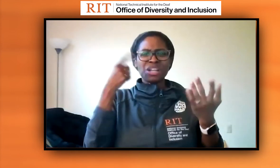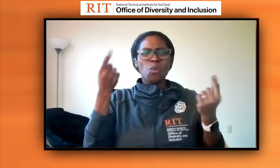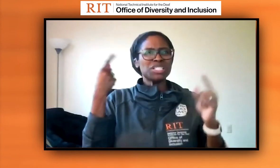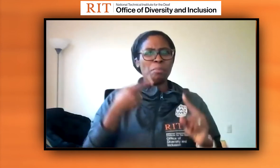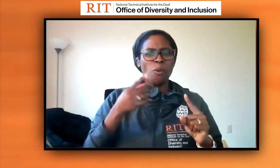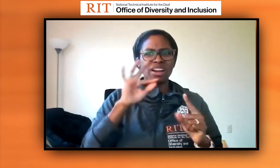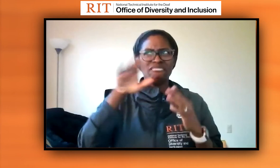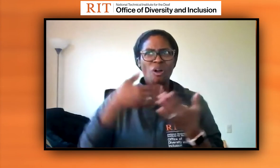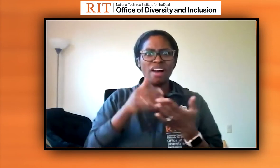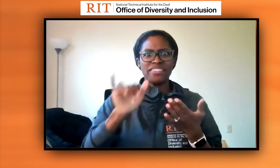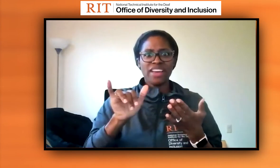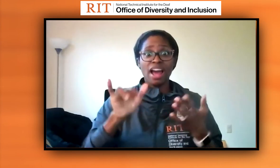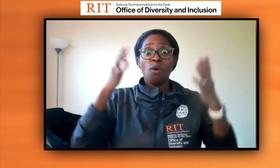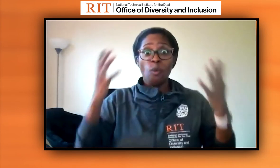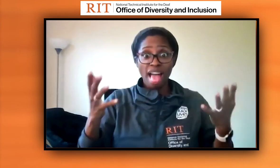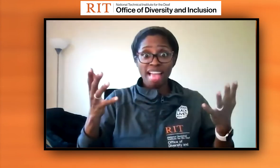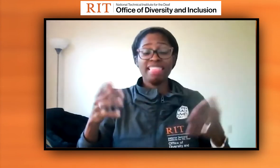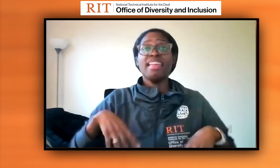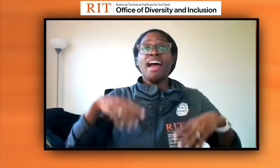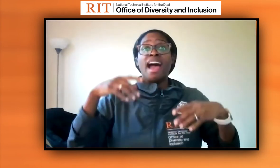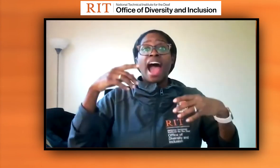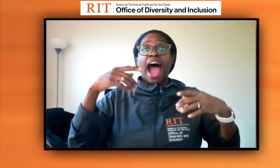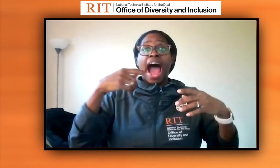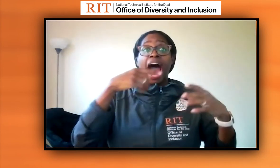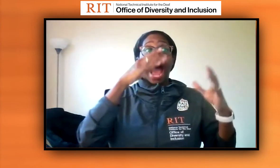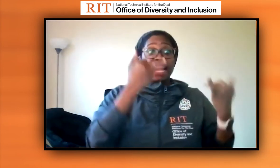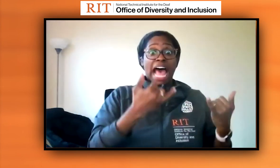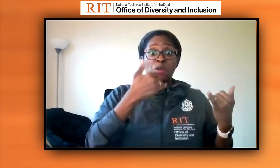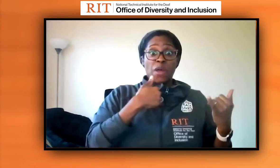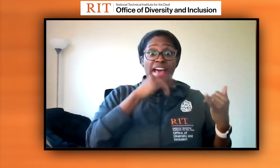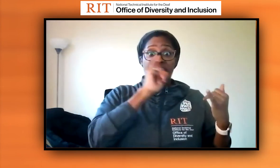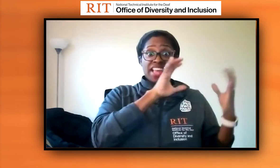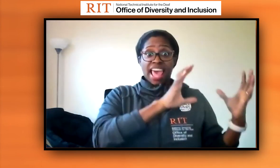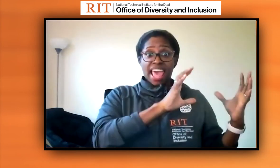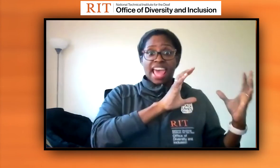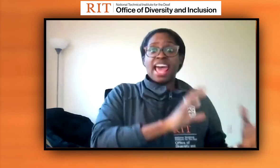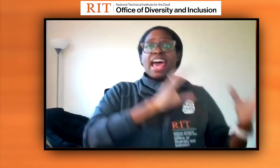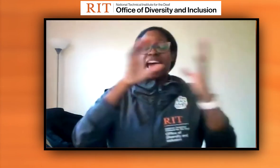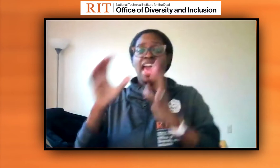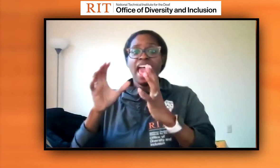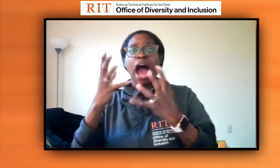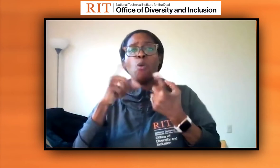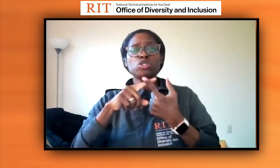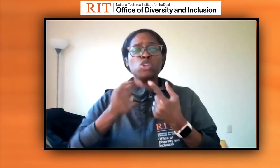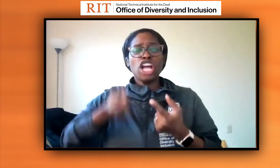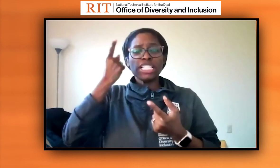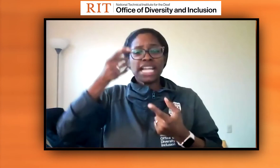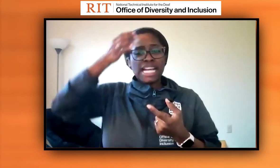So, you might be wondering, "Alicia, what's the point of all this?" Well, we have all of that I just spoke about.